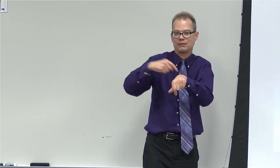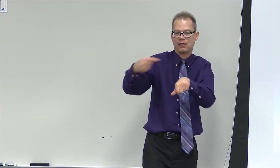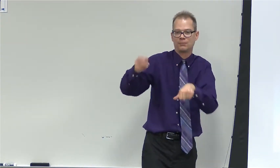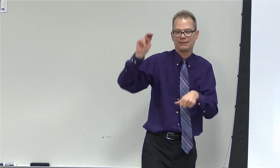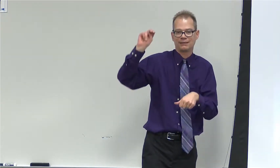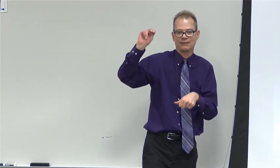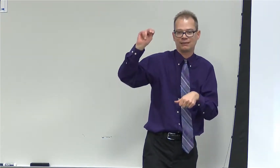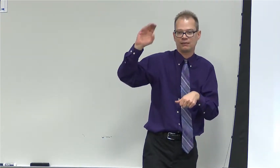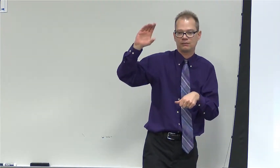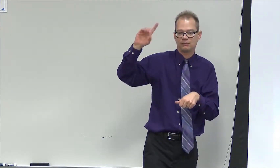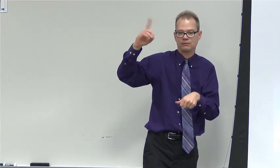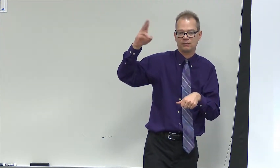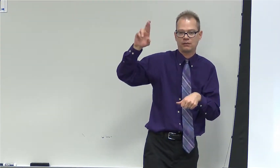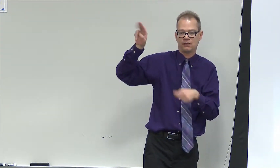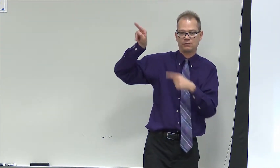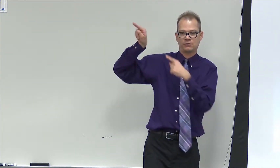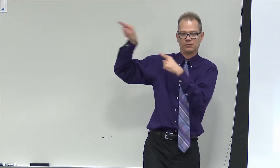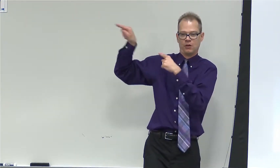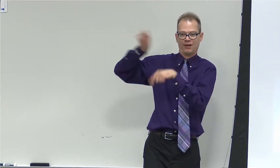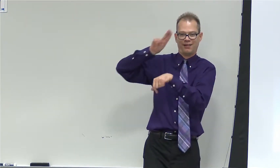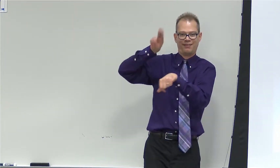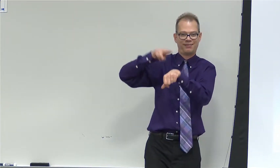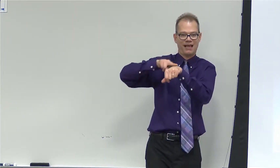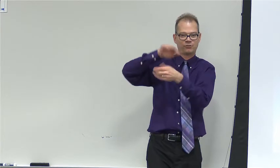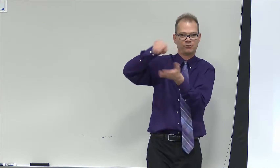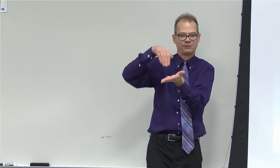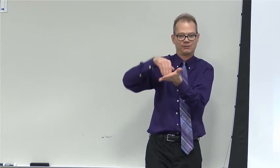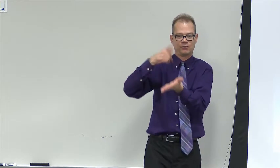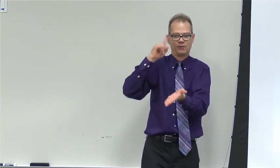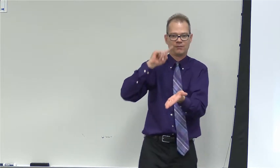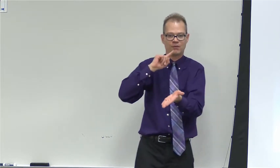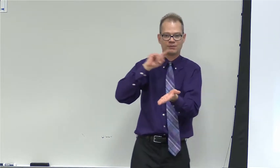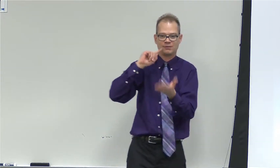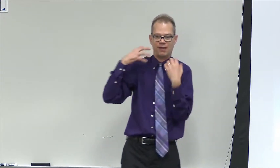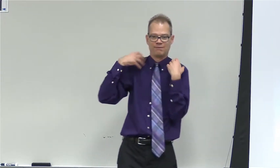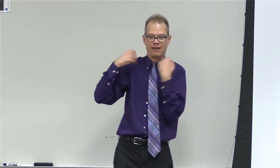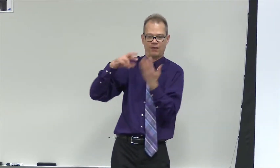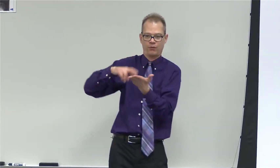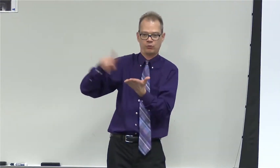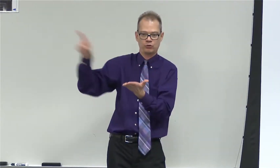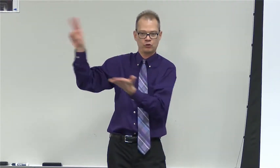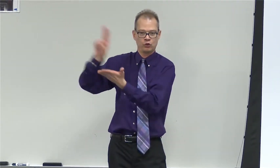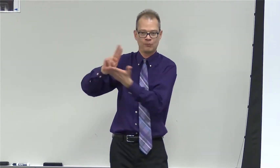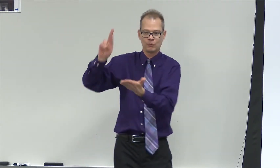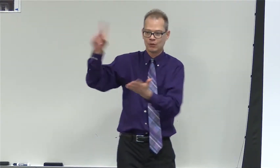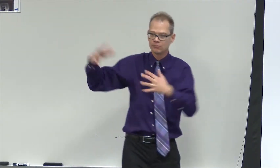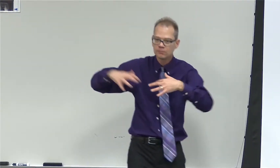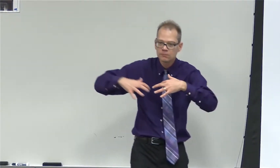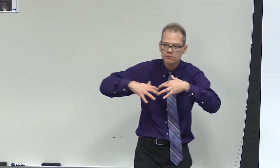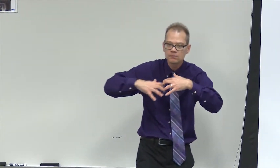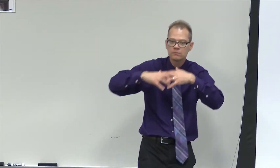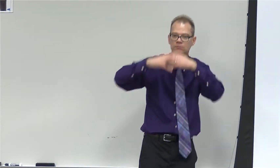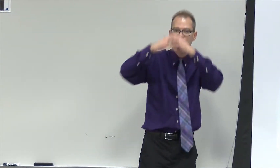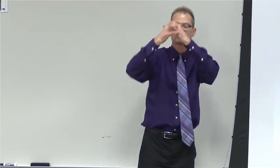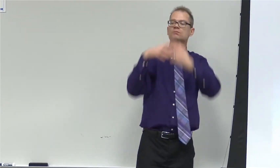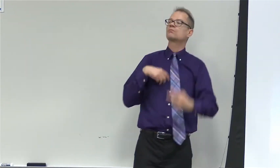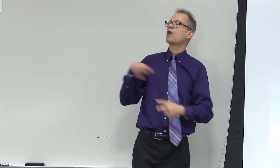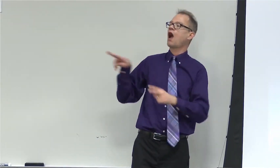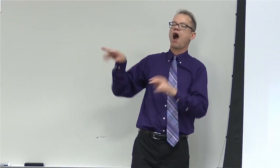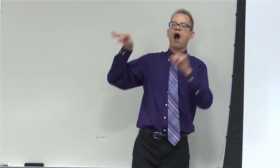And I found NCDHR, the National Center for Deaf Health Research. They were just being founded at that time.